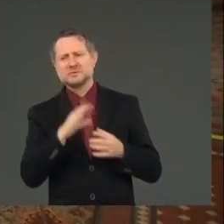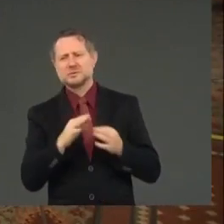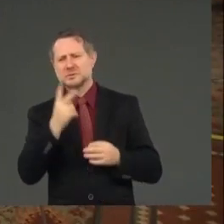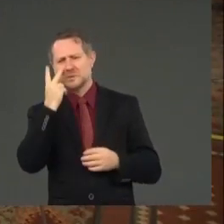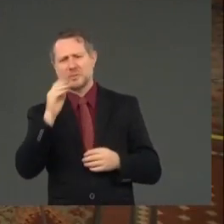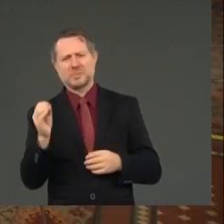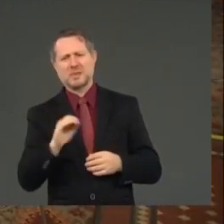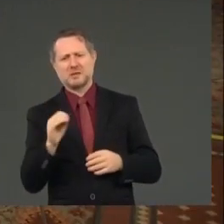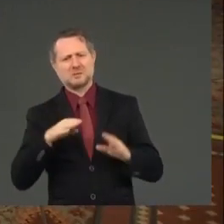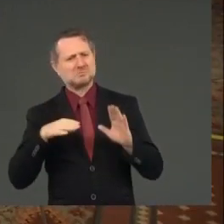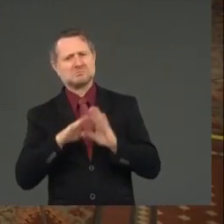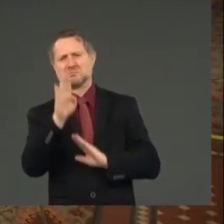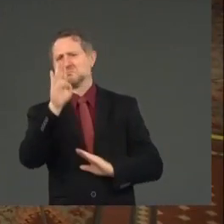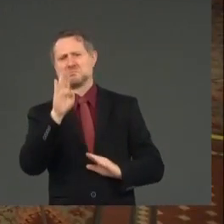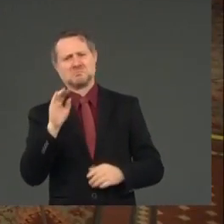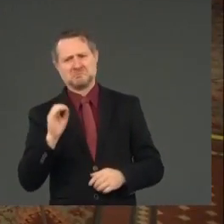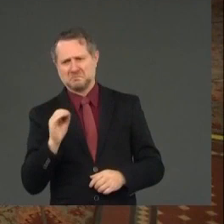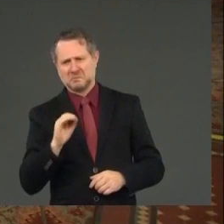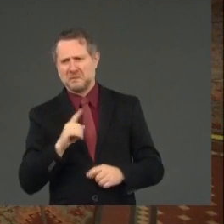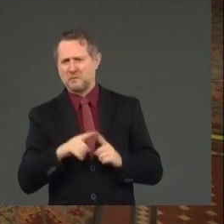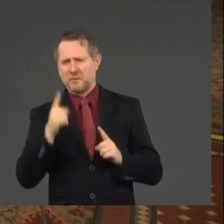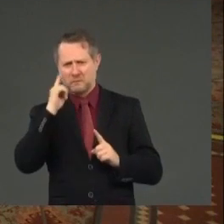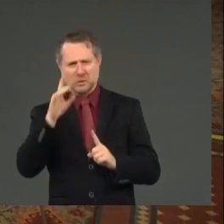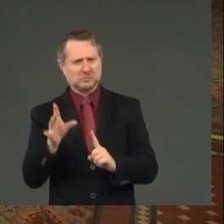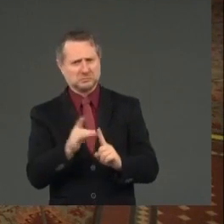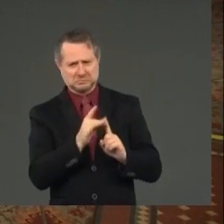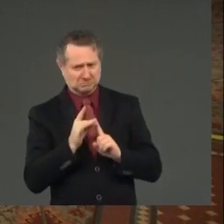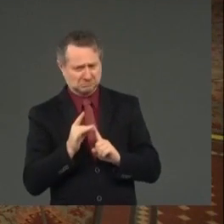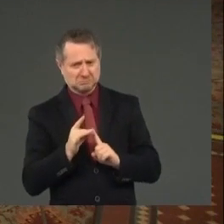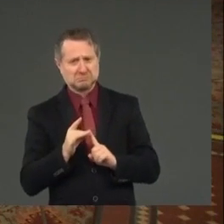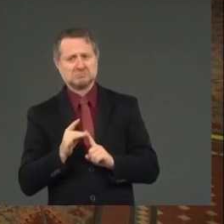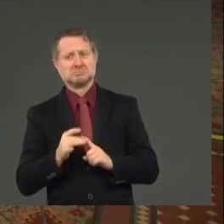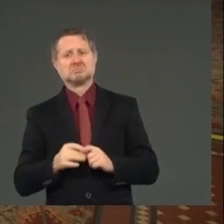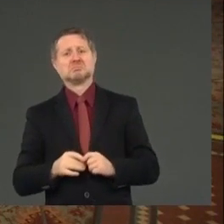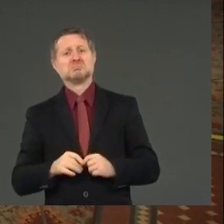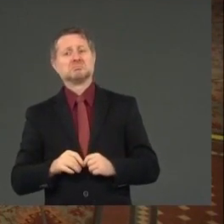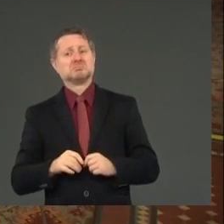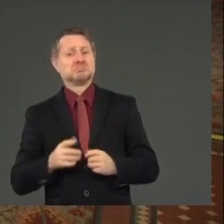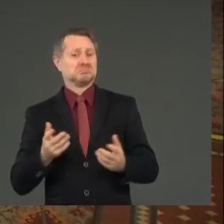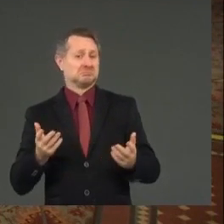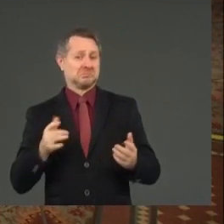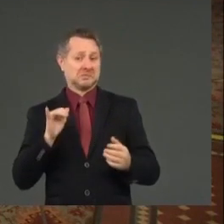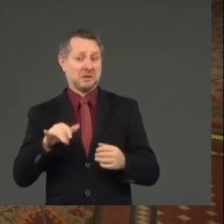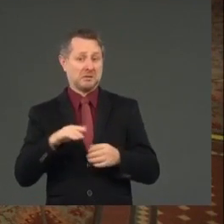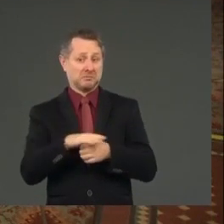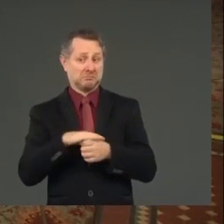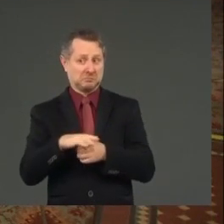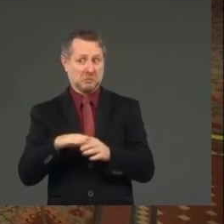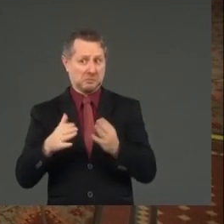AS I WILL KNOW. Reporter: GOVERNOR, YOU JUST SAID THAT YOU HAVE NOT SEEN